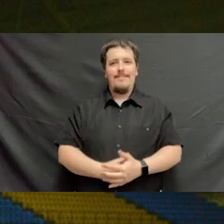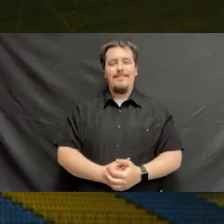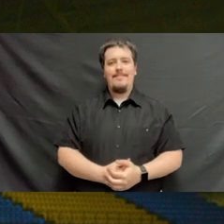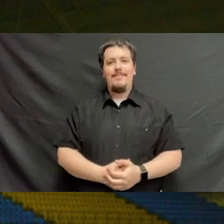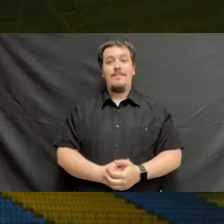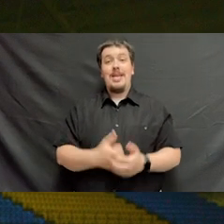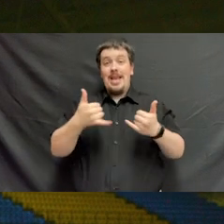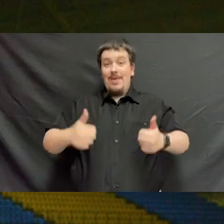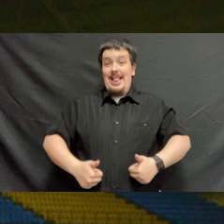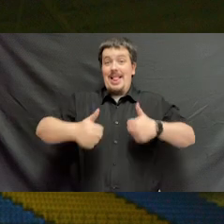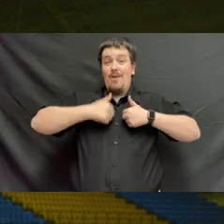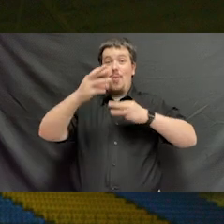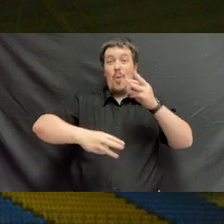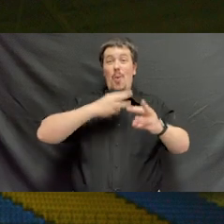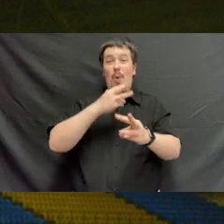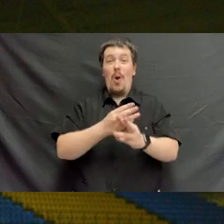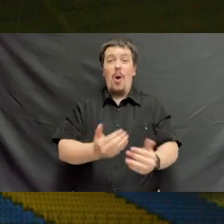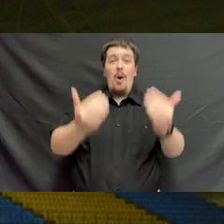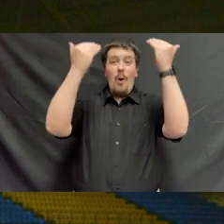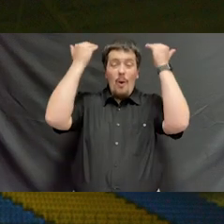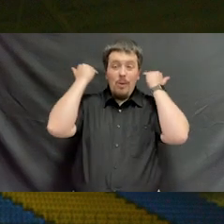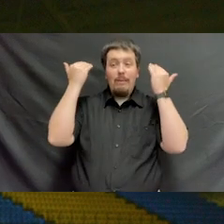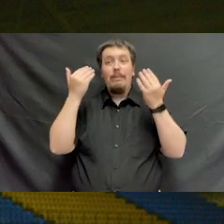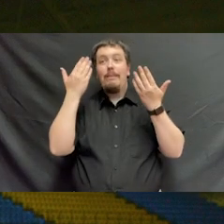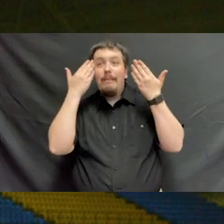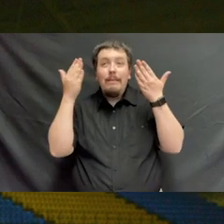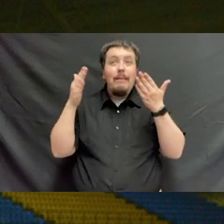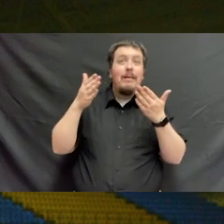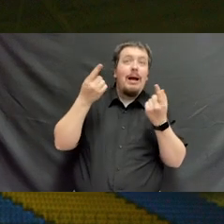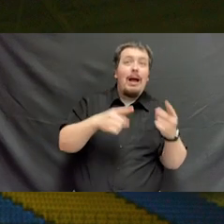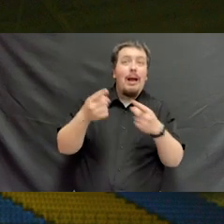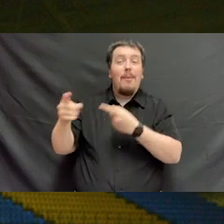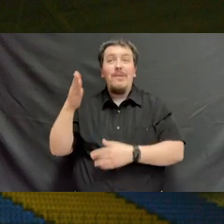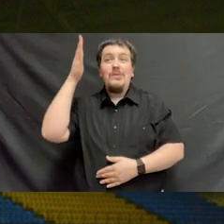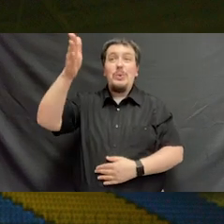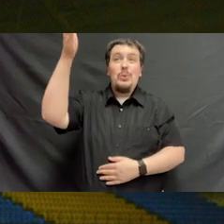While we live in a world that is overwhelmed by a sense of the unknown in terms of what the future holds,